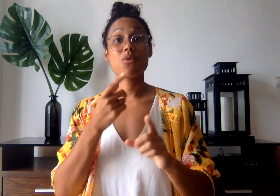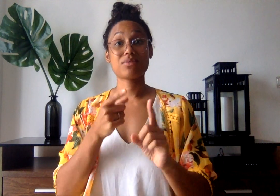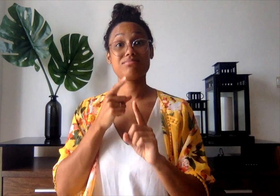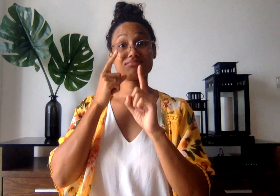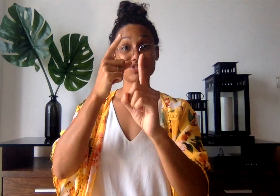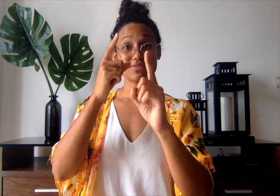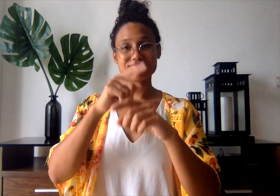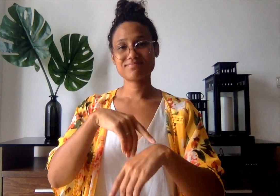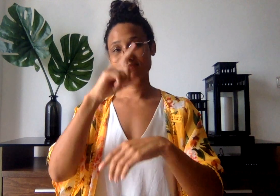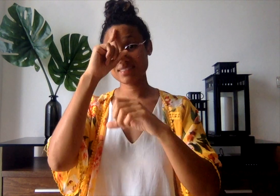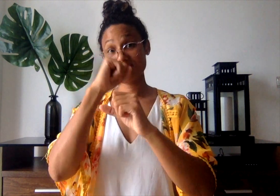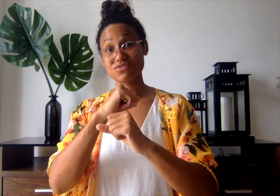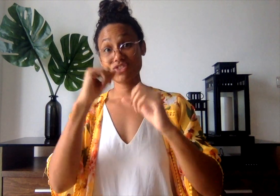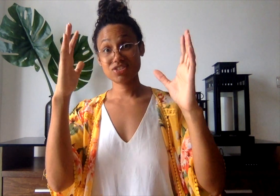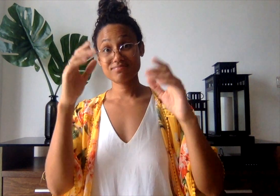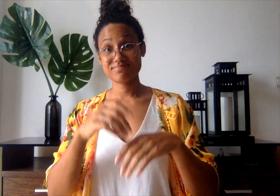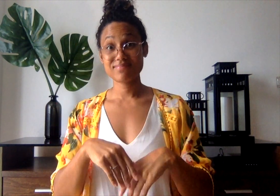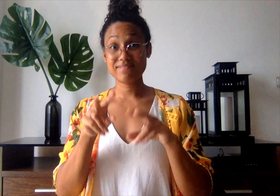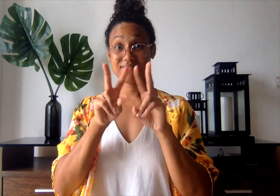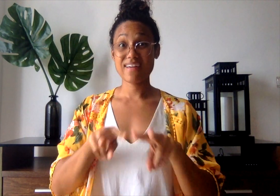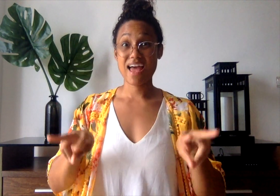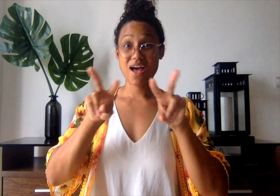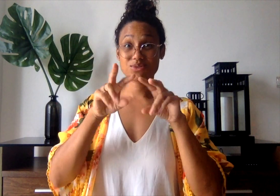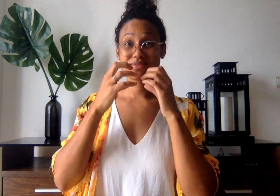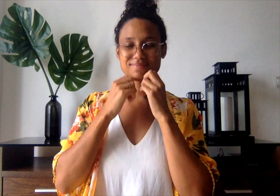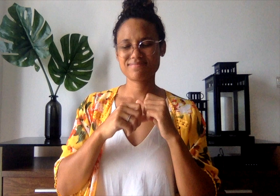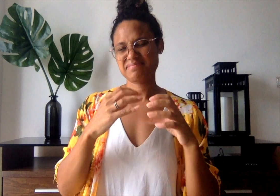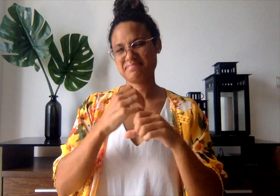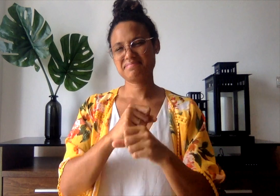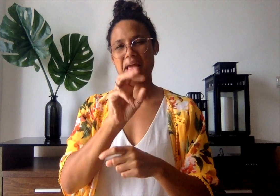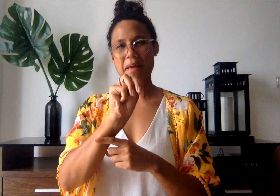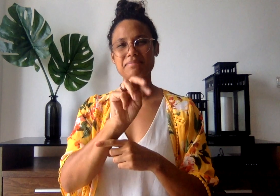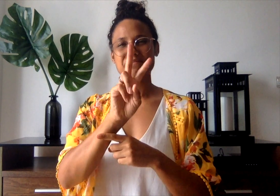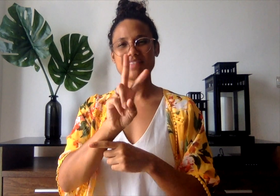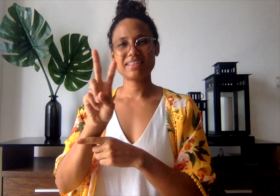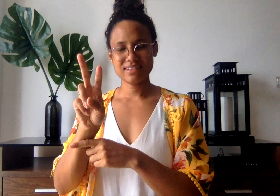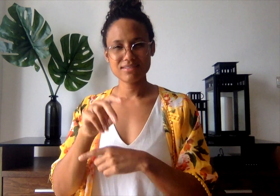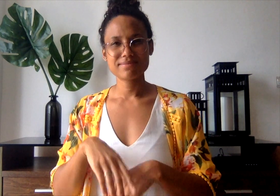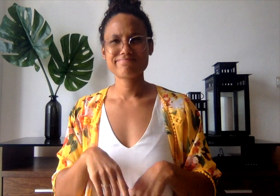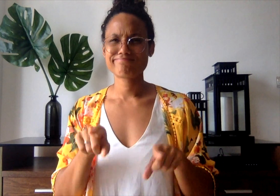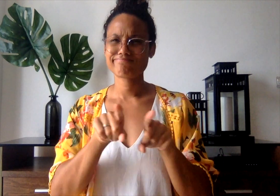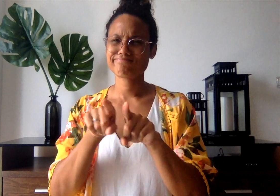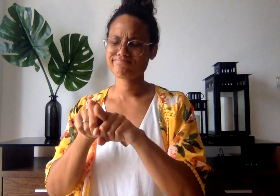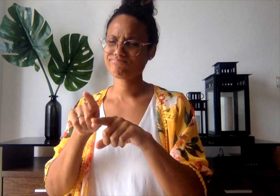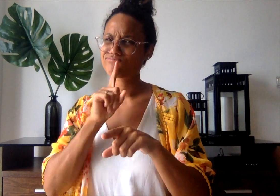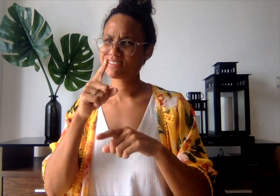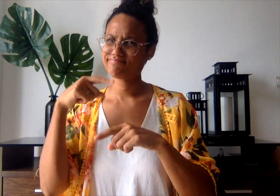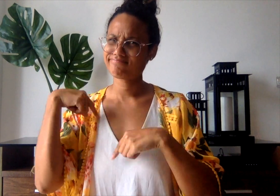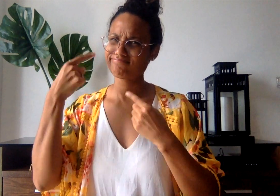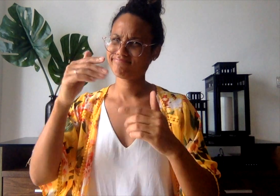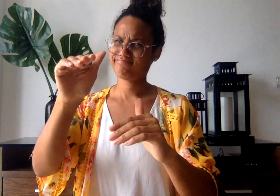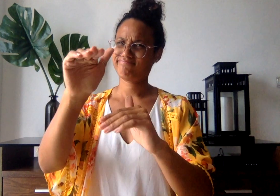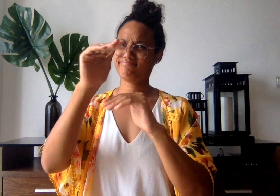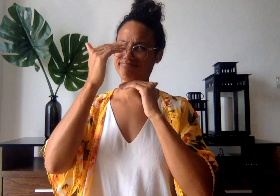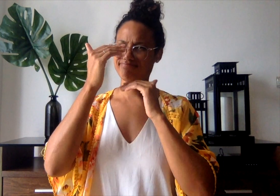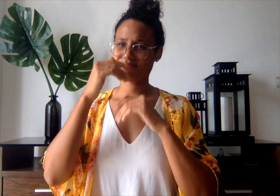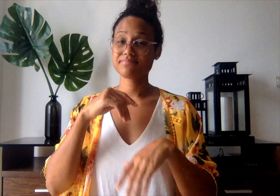Our Mission, Vision, and Values (MVV), have been very limiting for our organization.